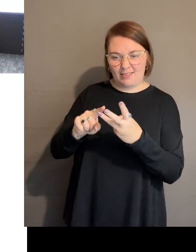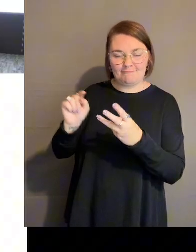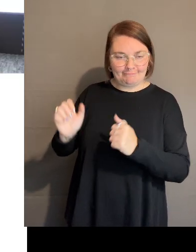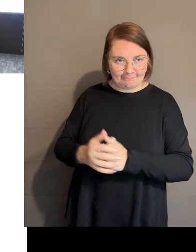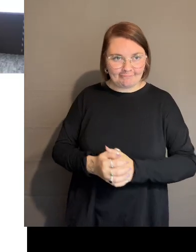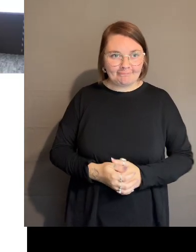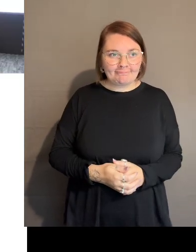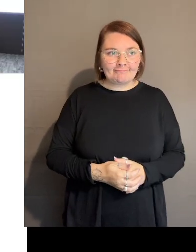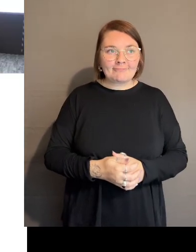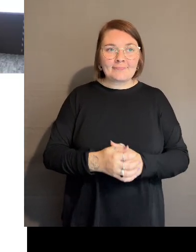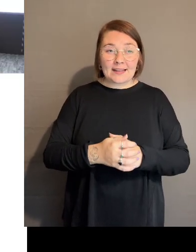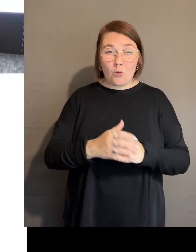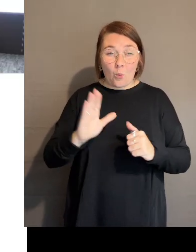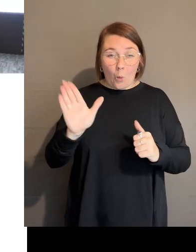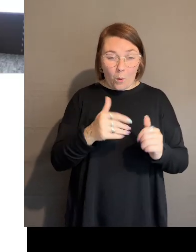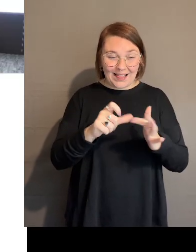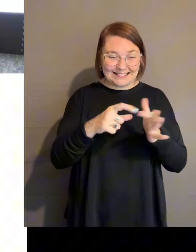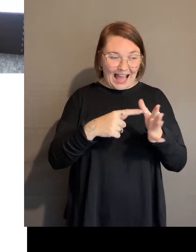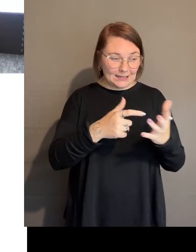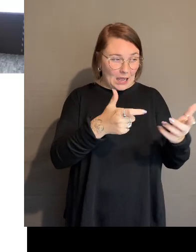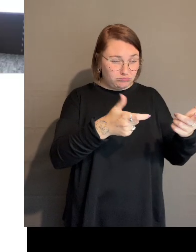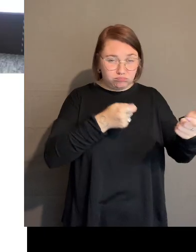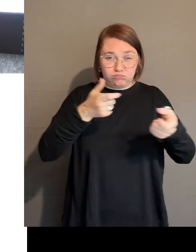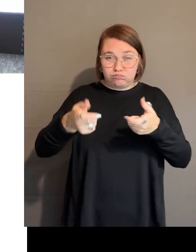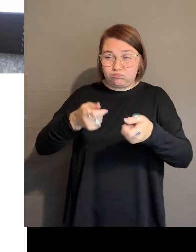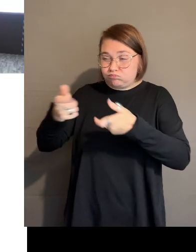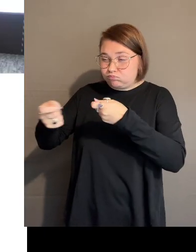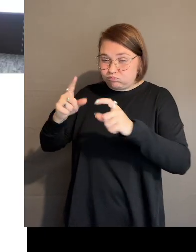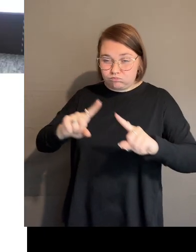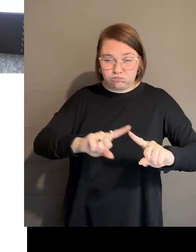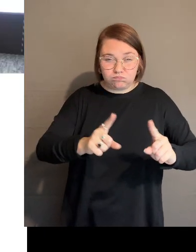And then we have pulled data from a bunch of different registries.